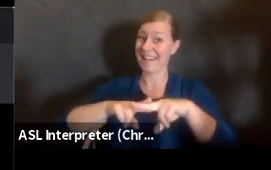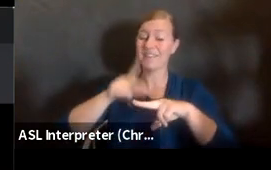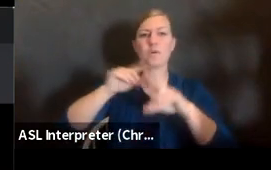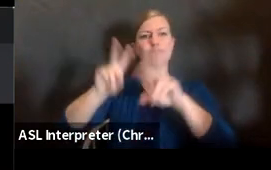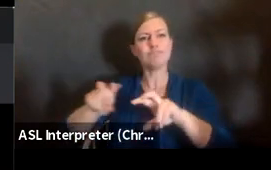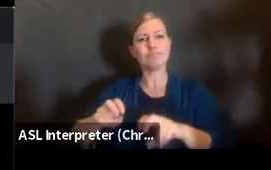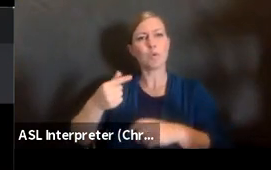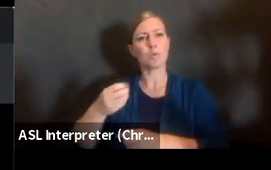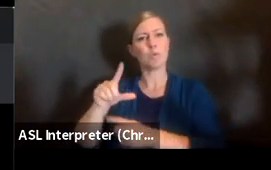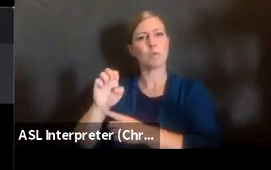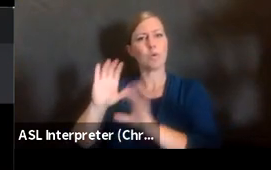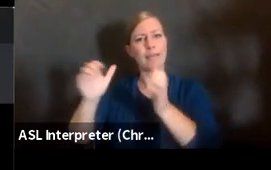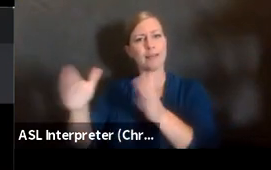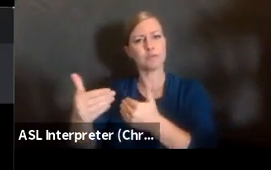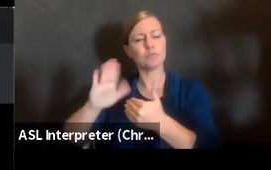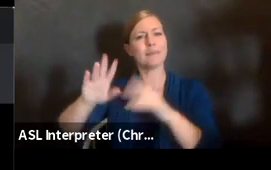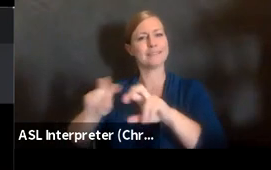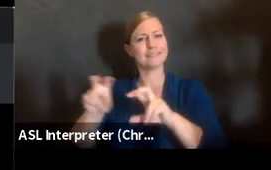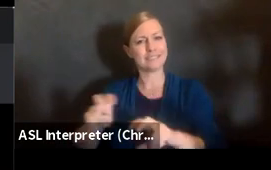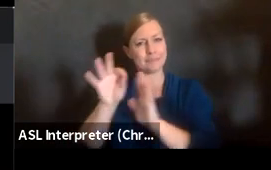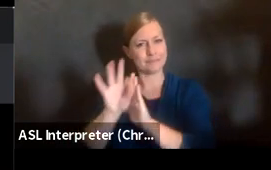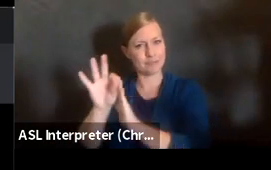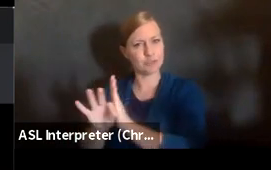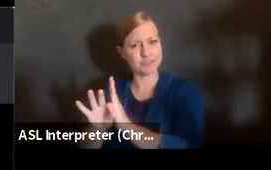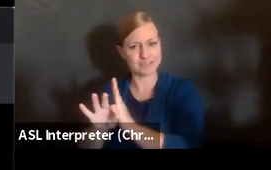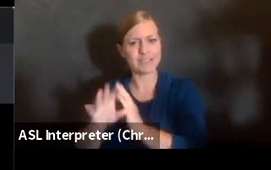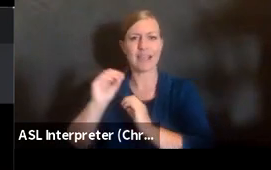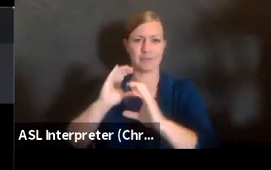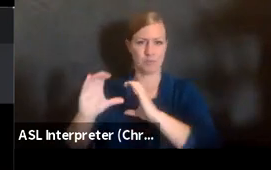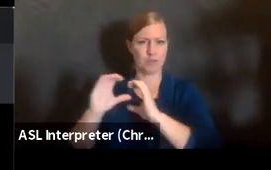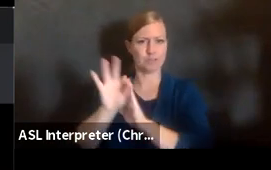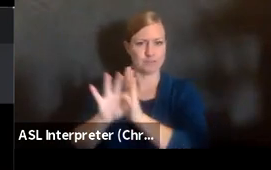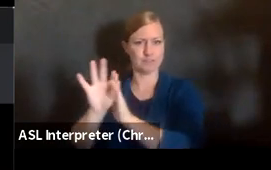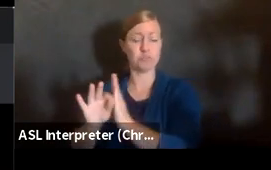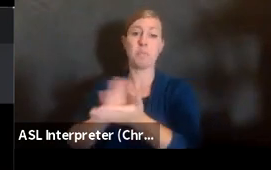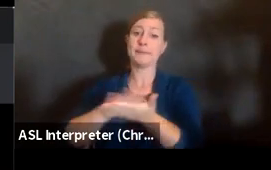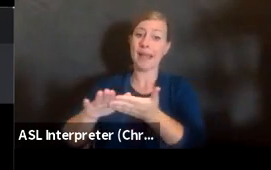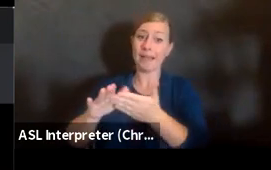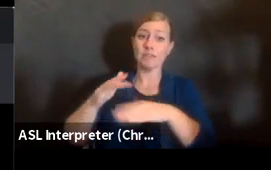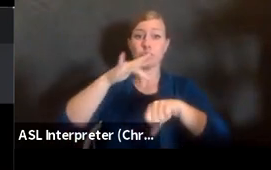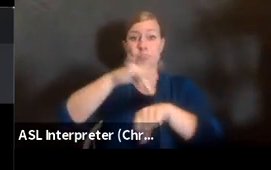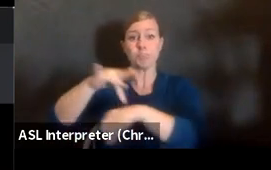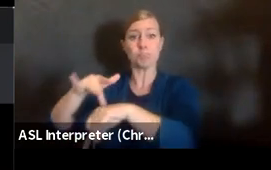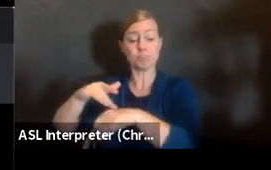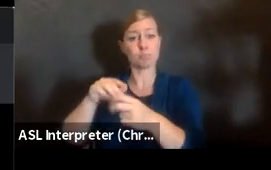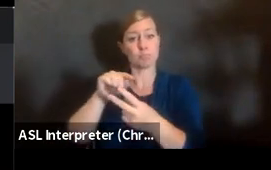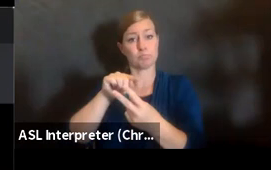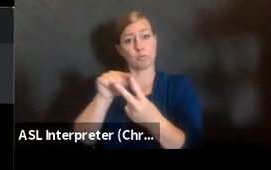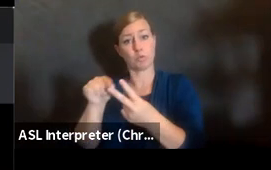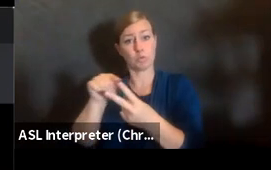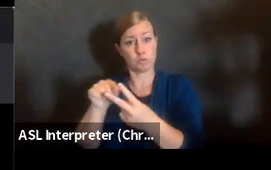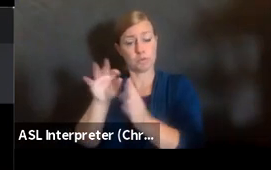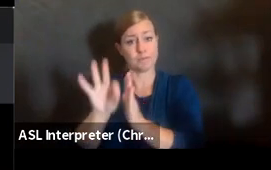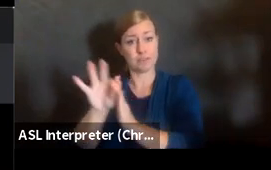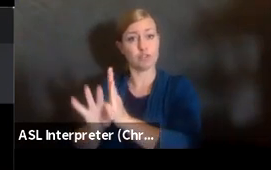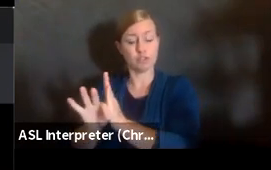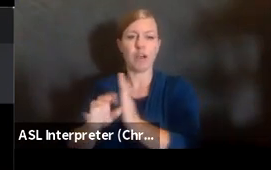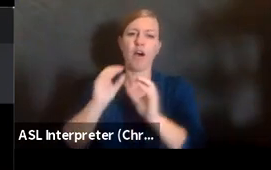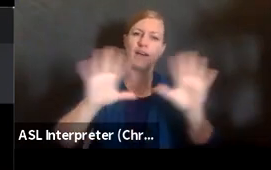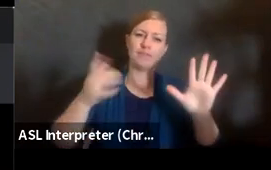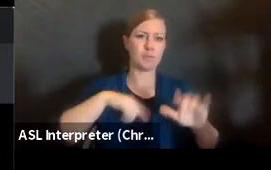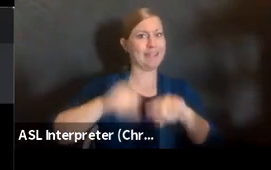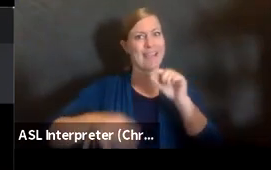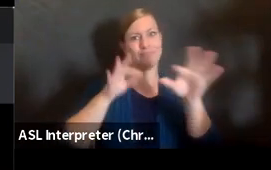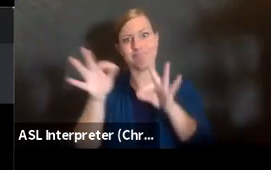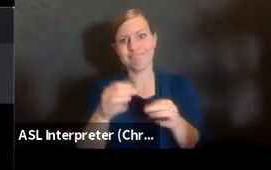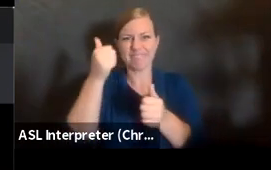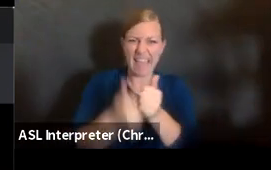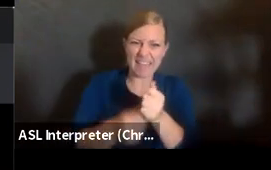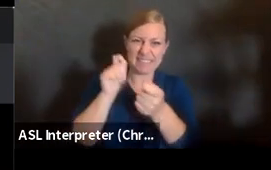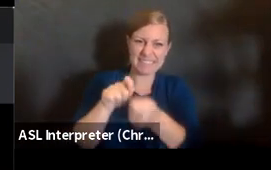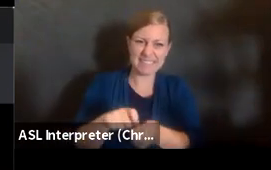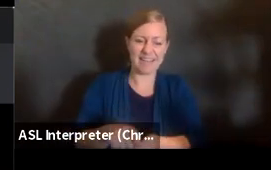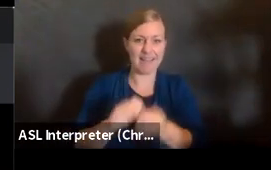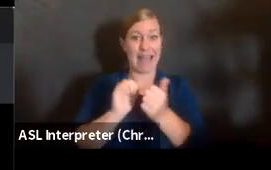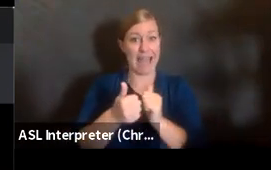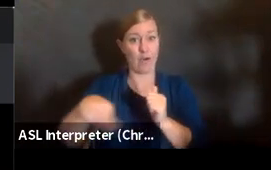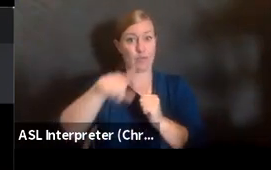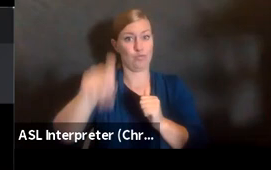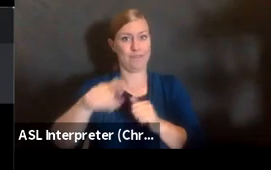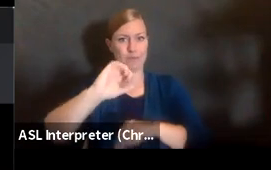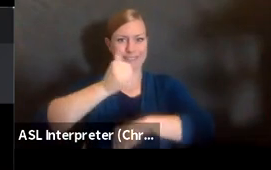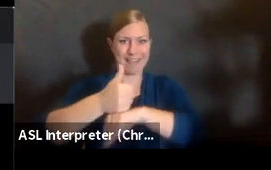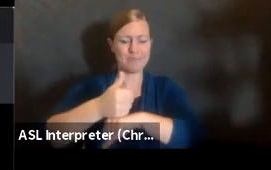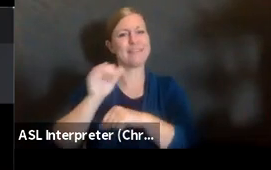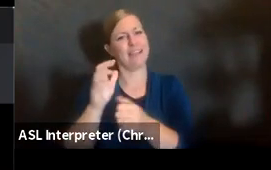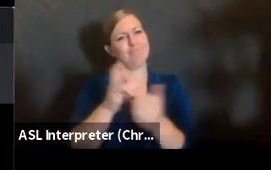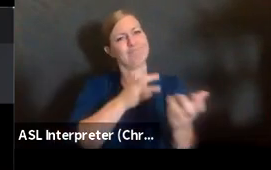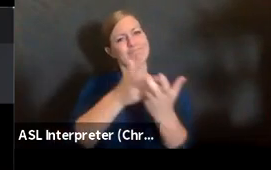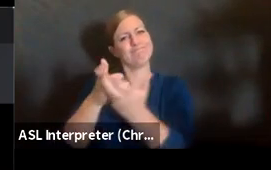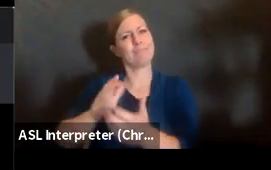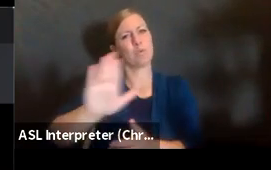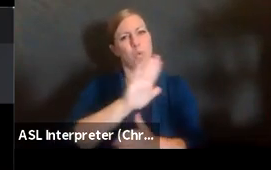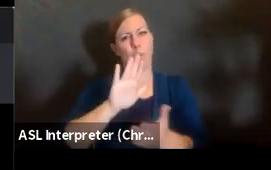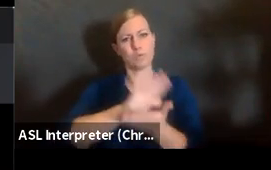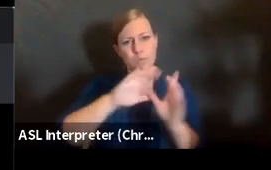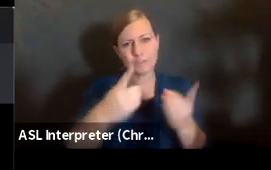Katherine Livick - ESD 112: And it's going to be a nice overview of the features, although we can't give you every detail of how you should be setting up your grading program because that's very district specific and personal. But we're going to show you what the possibilities are.